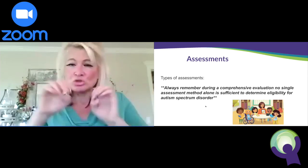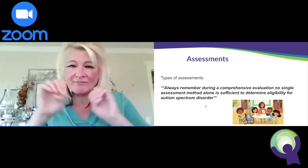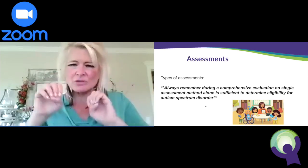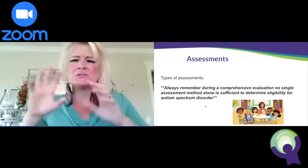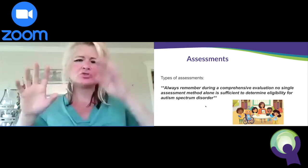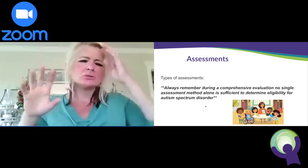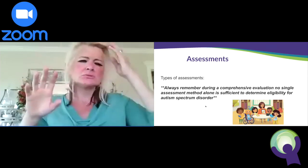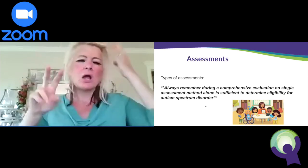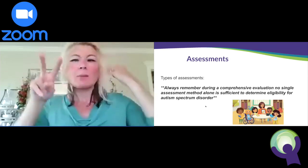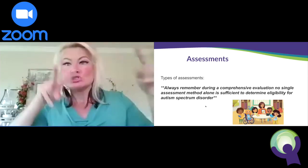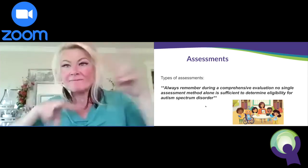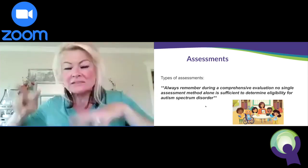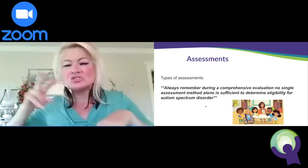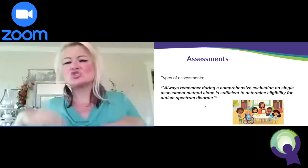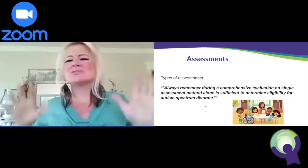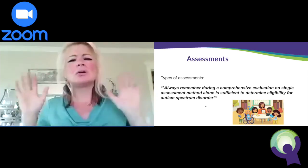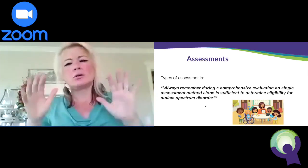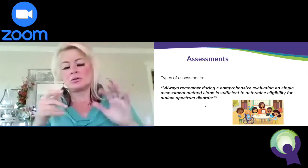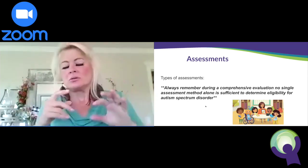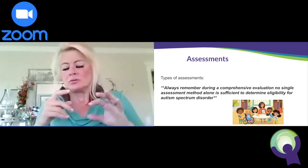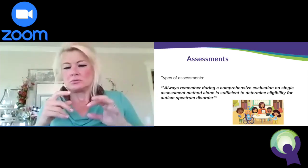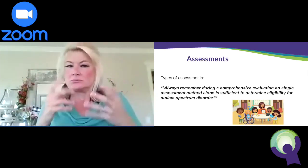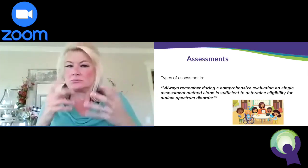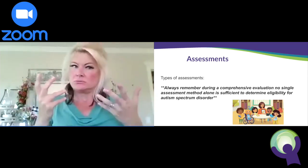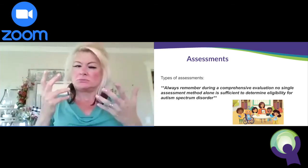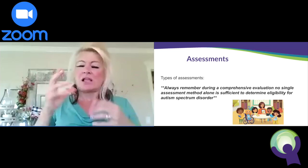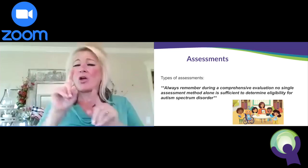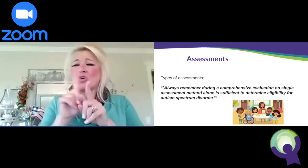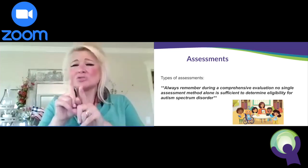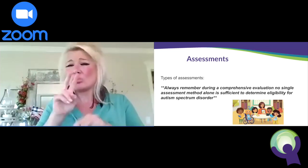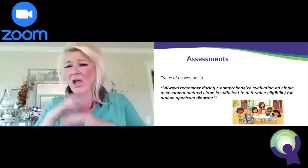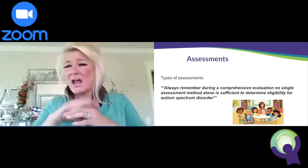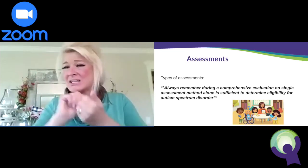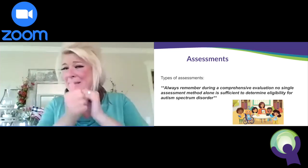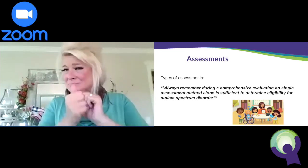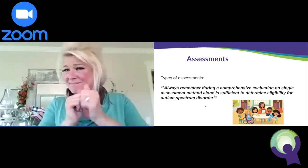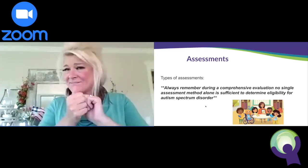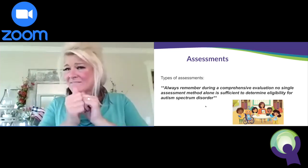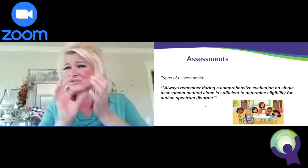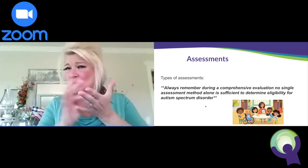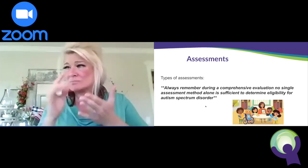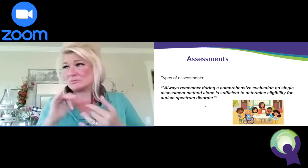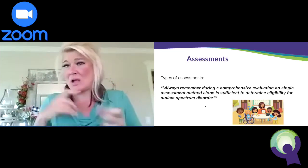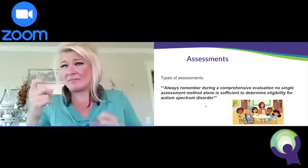evaluations, the social evaluations, observations that we're doing with students.